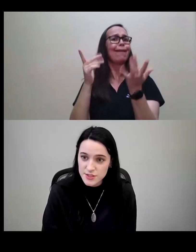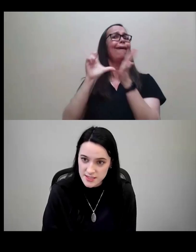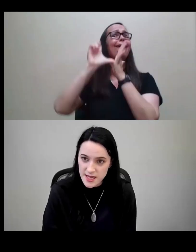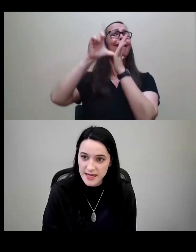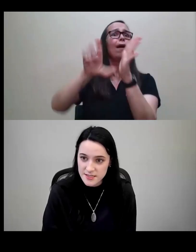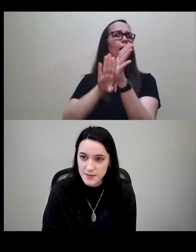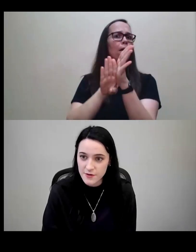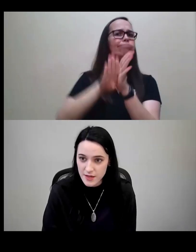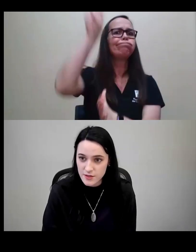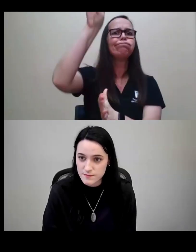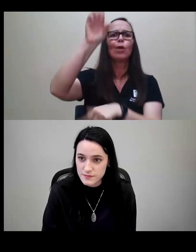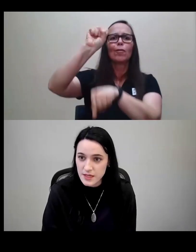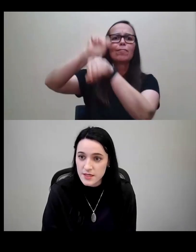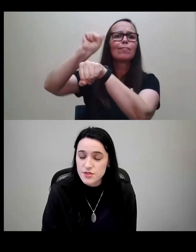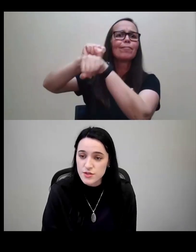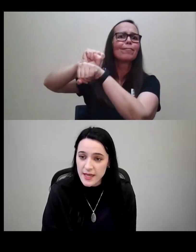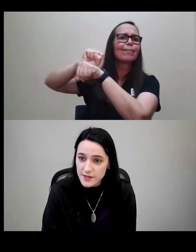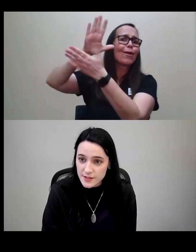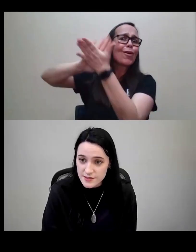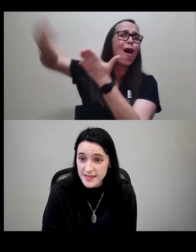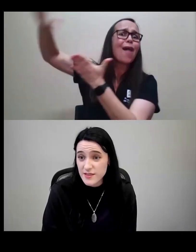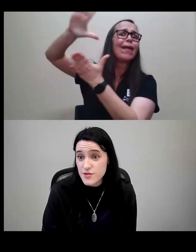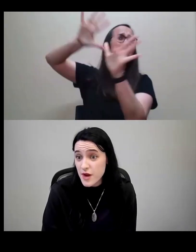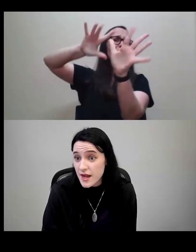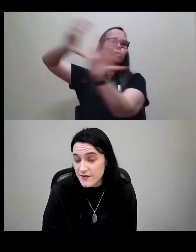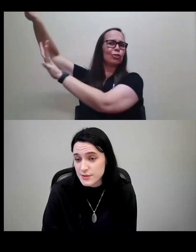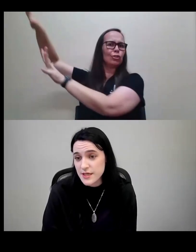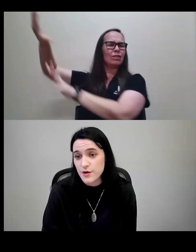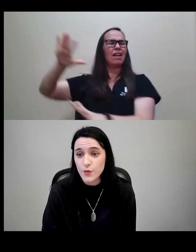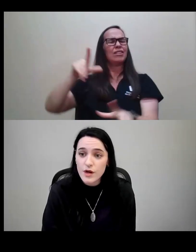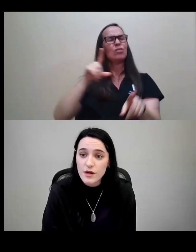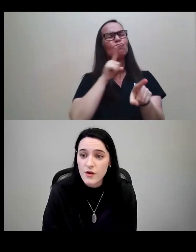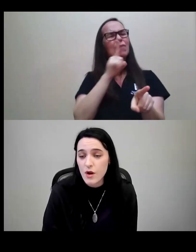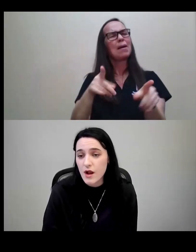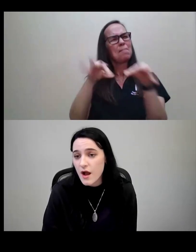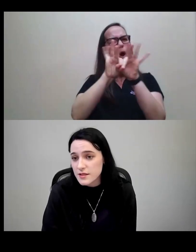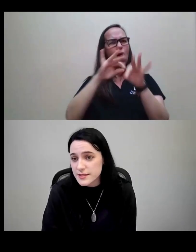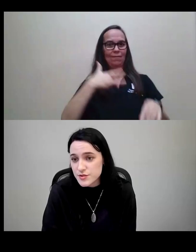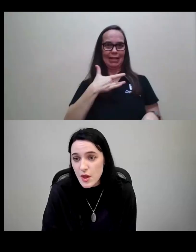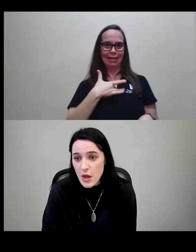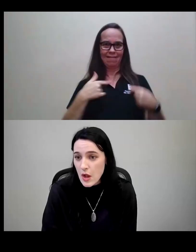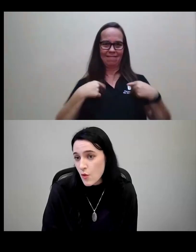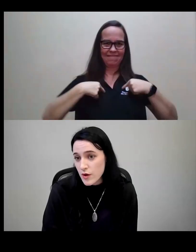especially in the academic realm. So later, they can thrive when they go to work or college